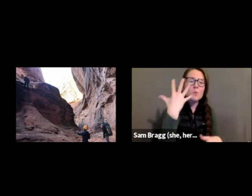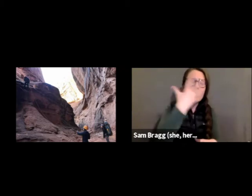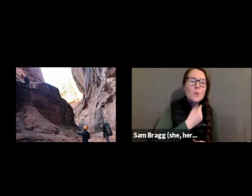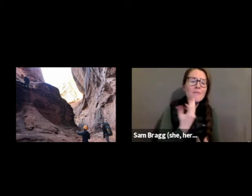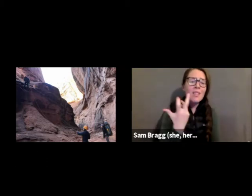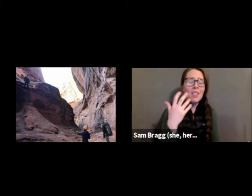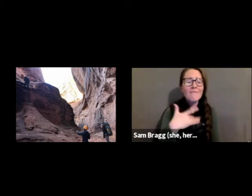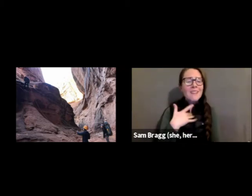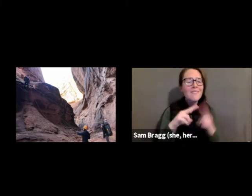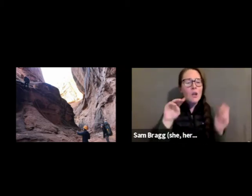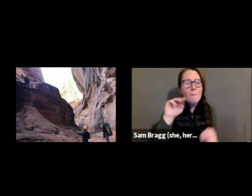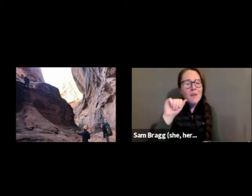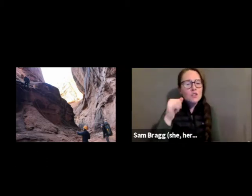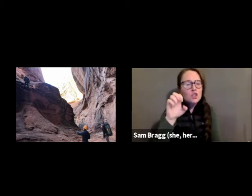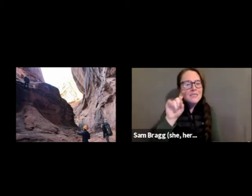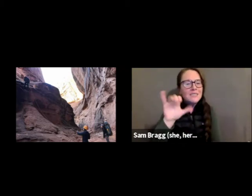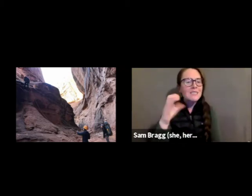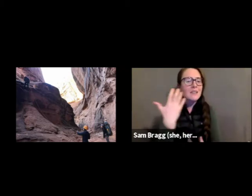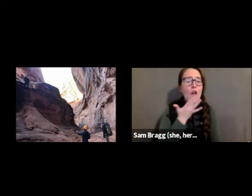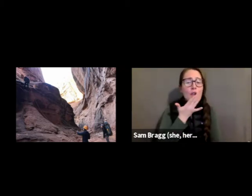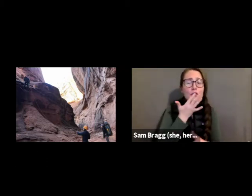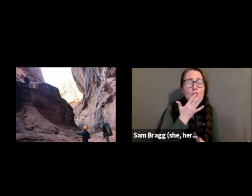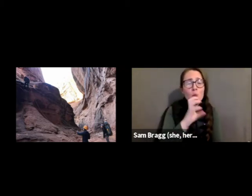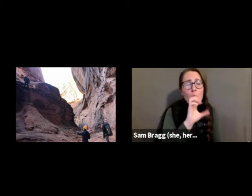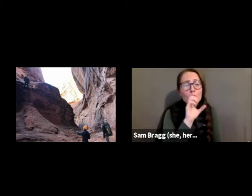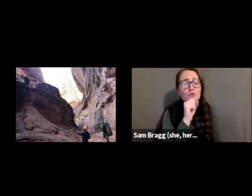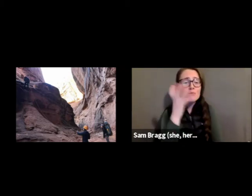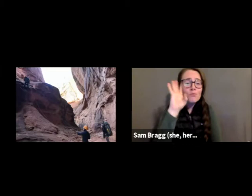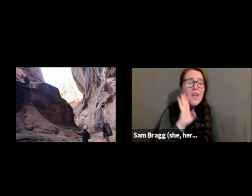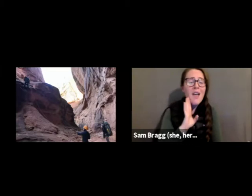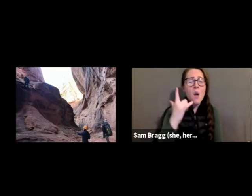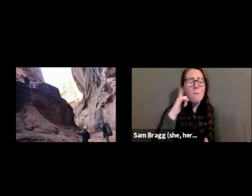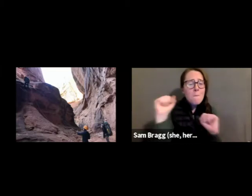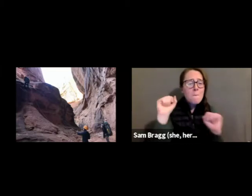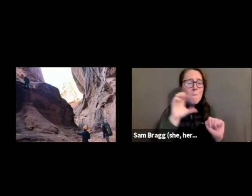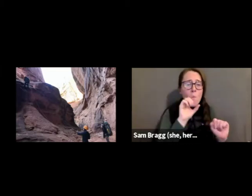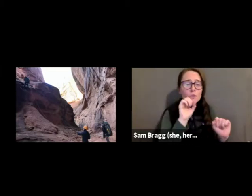as well carrying our backpacks through. Along with repelling, it was just really gorgeous.